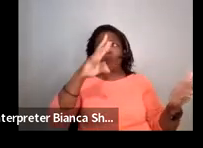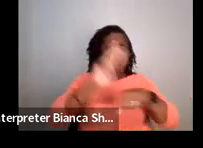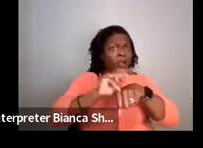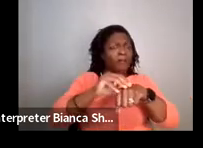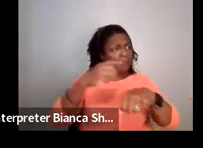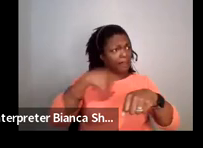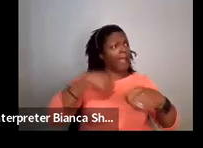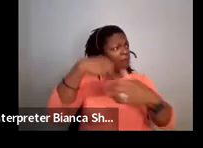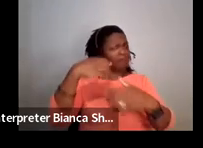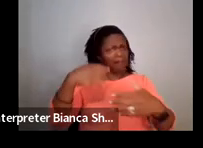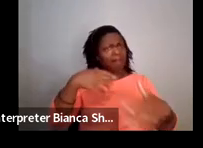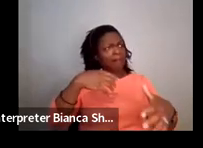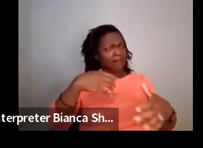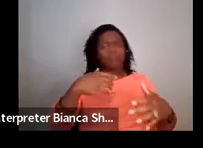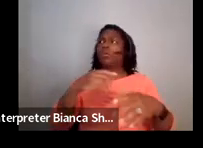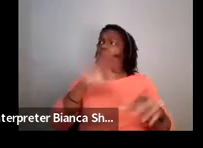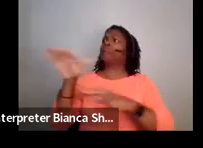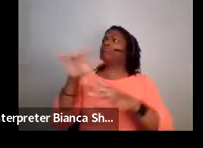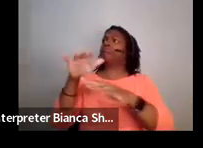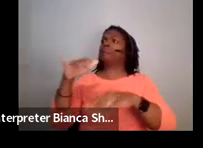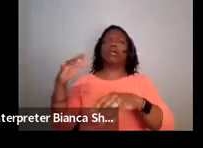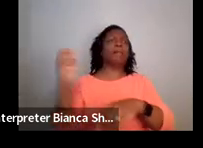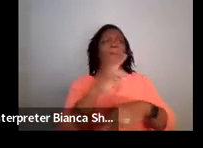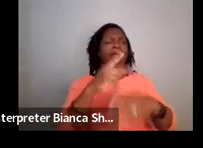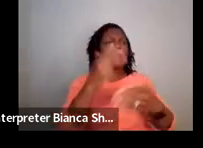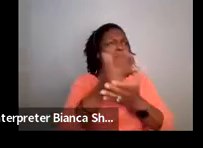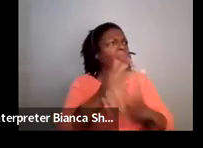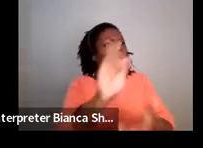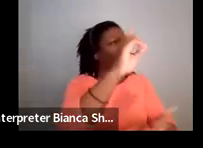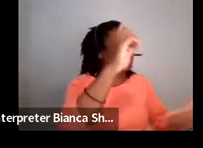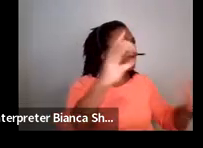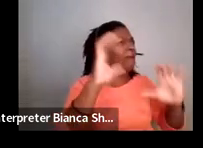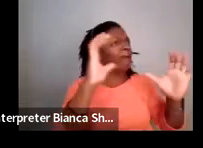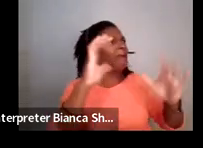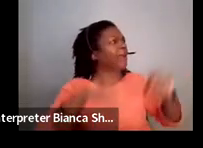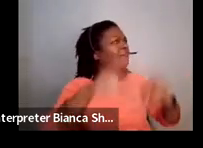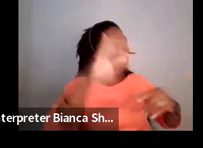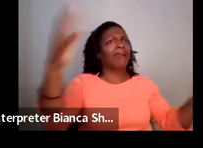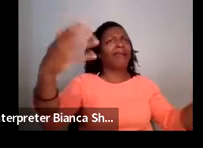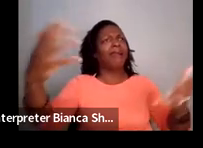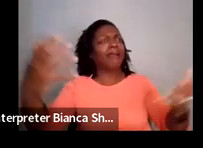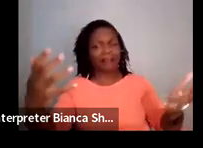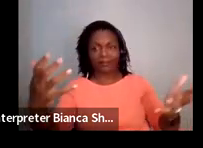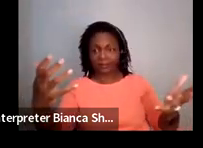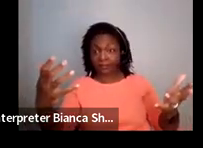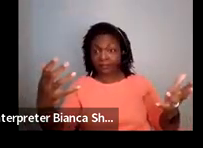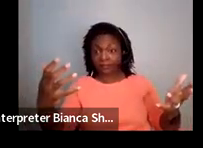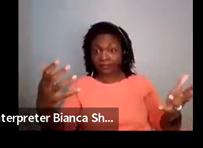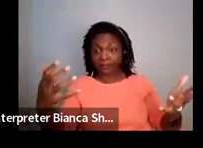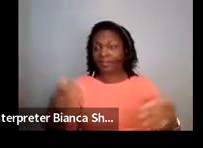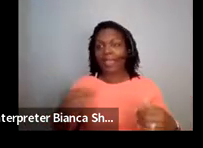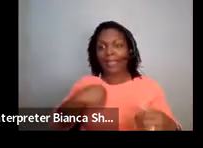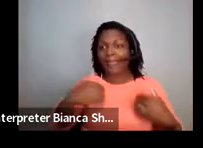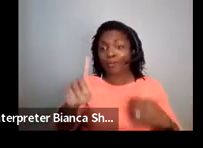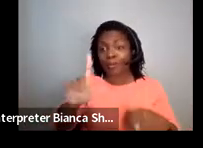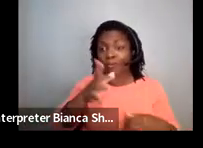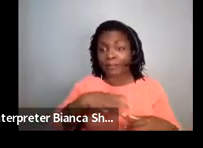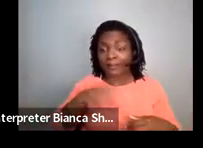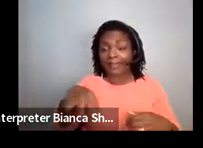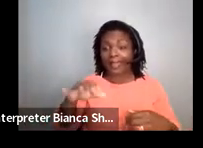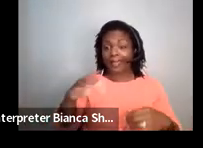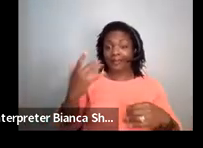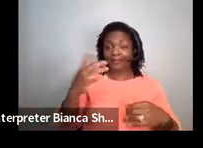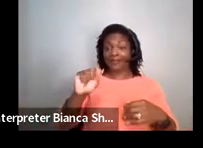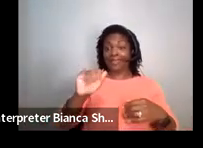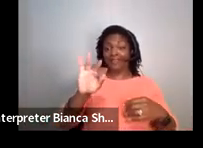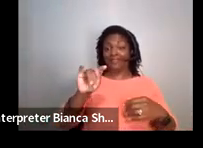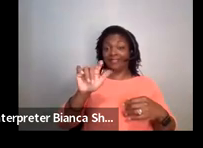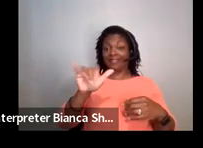Okay, I have a sweet lady that we work with here. she puts one of those safety cones on top of her car because she knows she can't remember what kind of car she has.